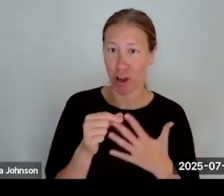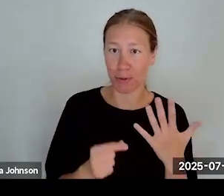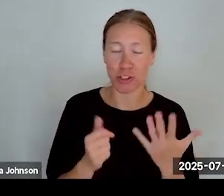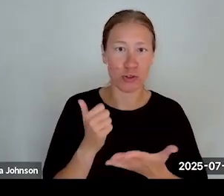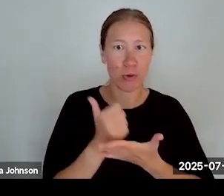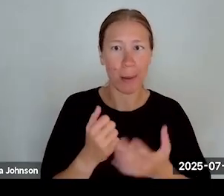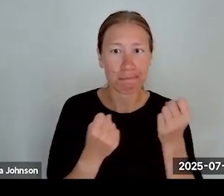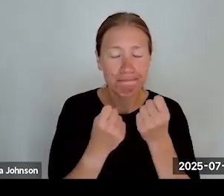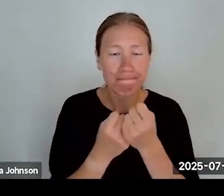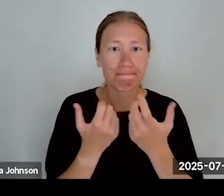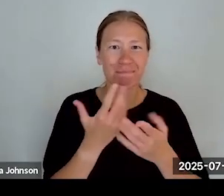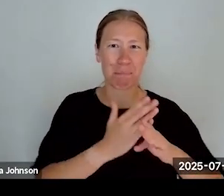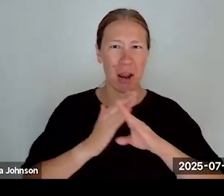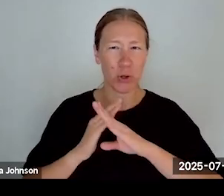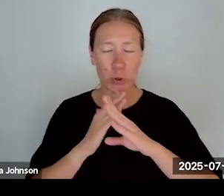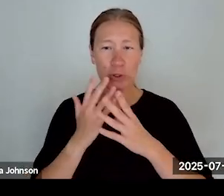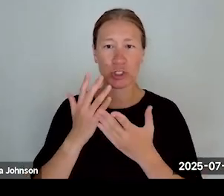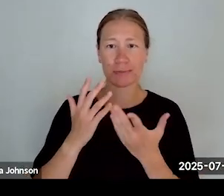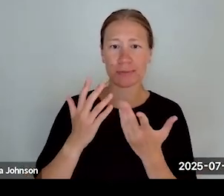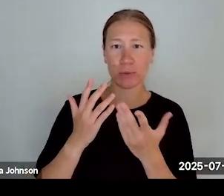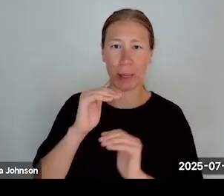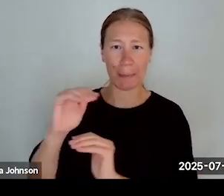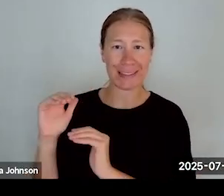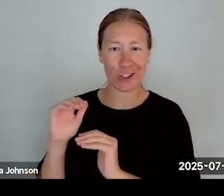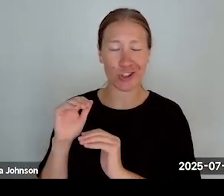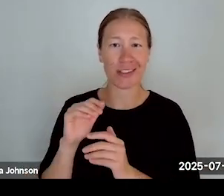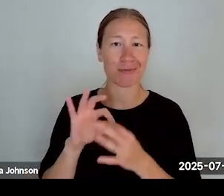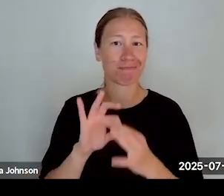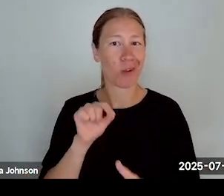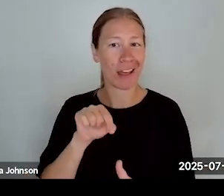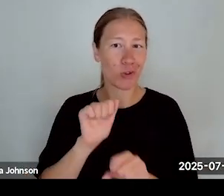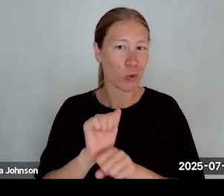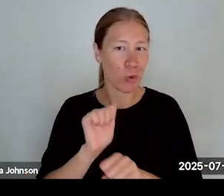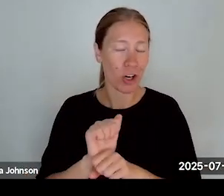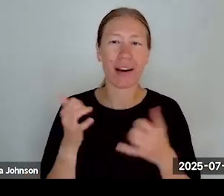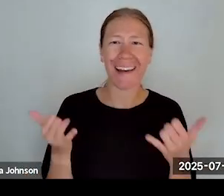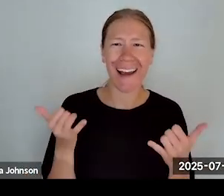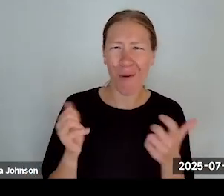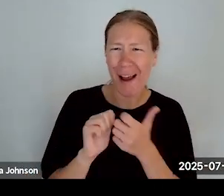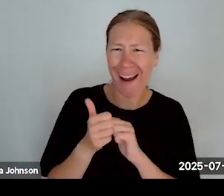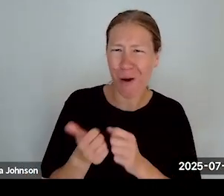that employees might experience at work, let's find out how we request a reasonable workplace accommodation.